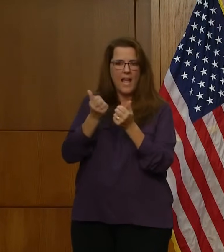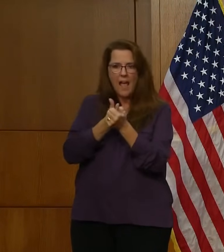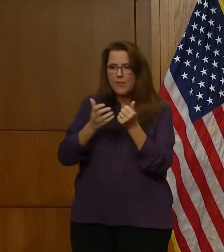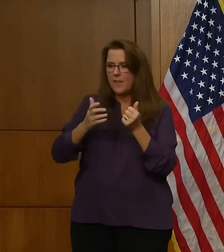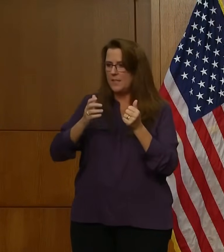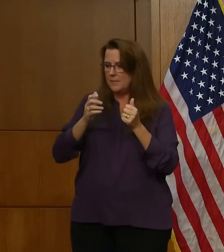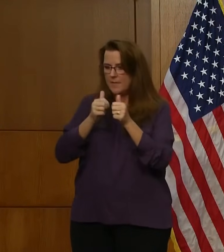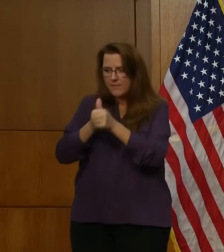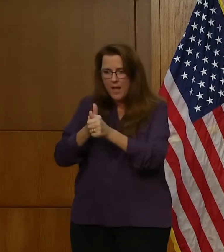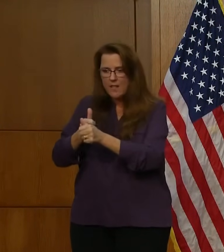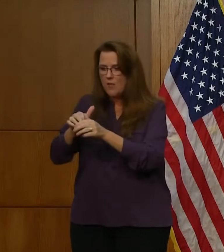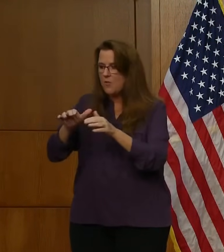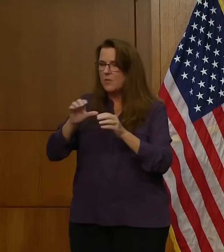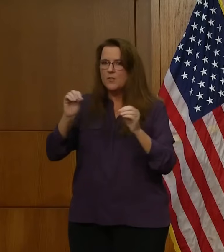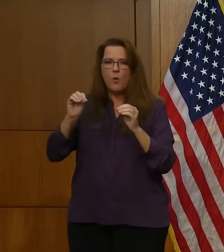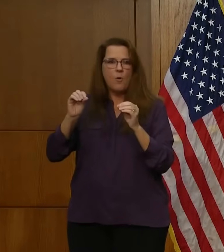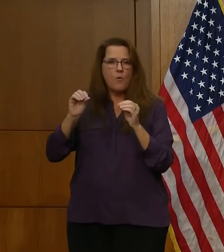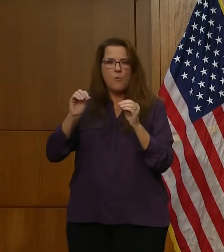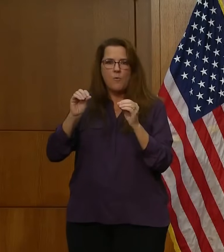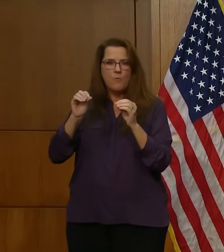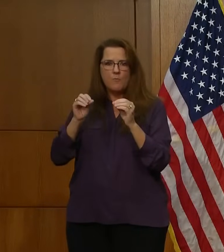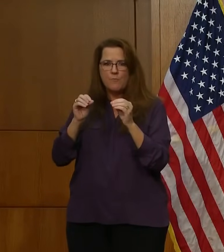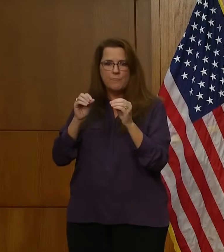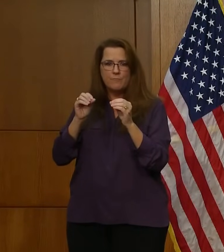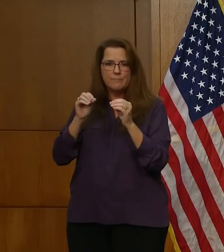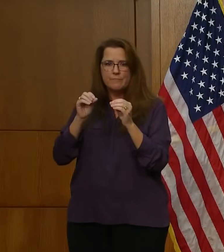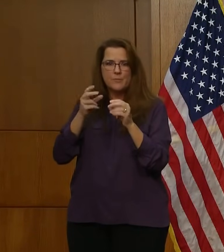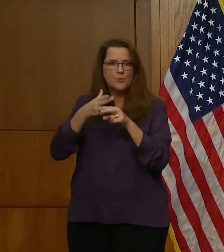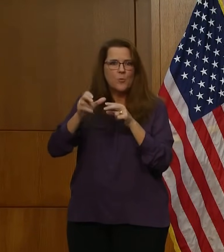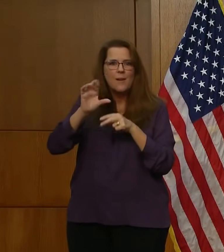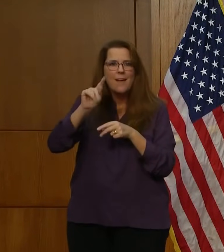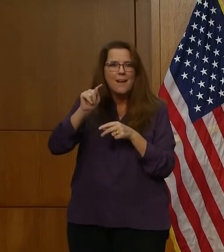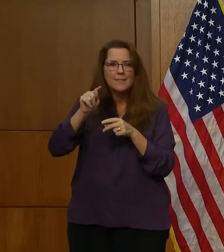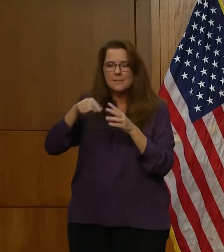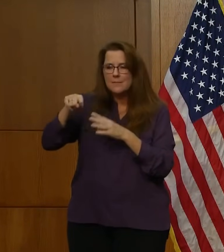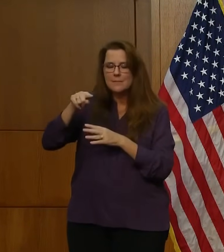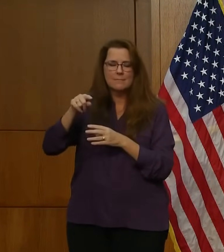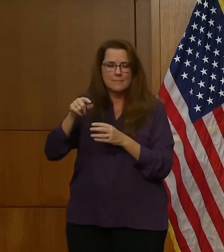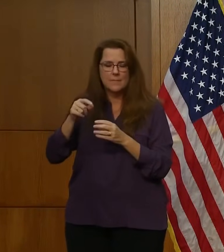CONFIDENT THAT ALL PROTOCOLS HAVE BEEN FOLLOWED, AND NO CORNERS HAVE BEEN CUT. AND I